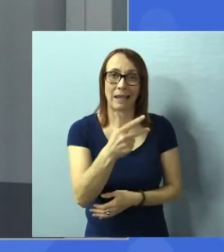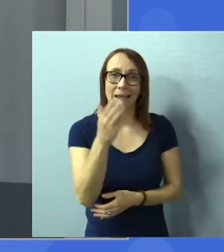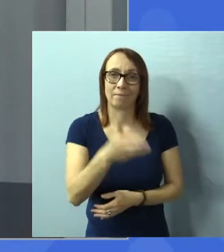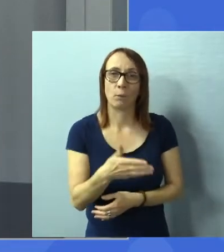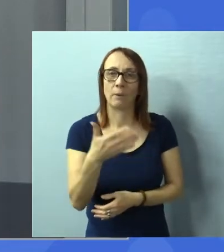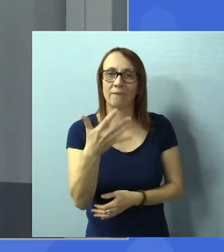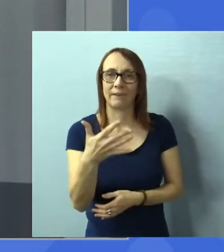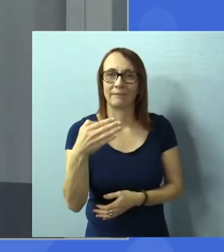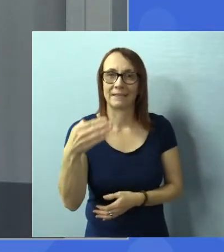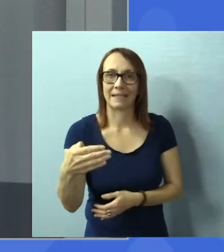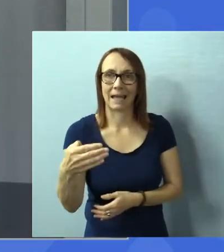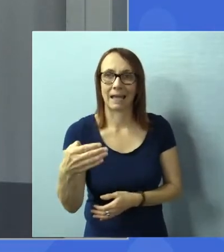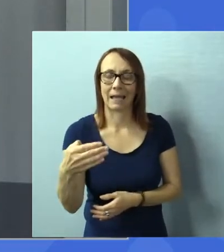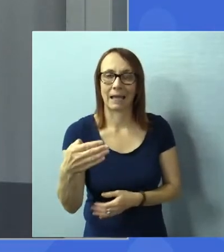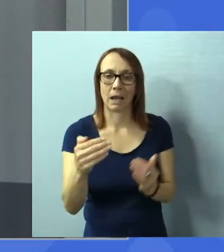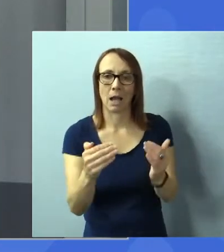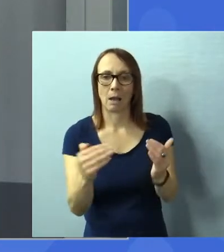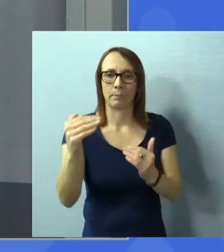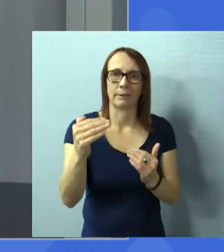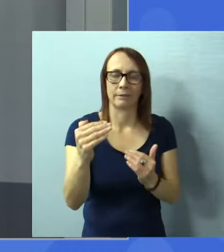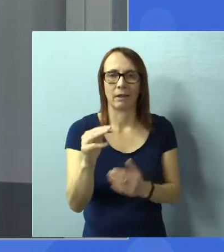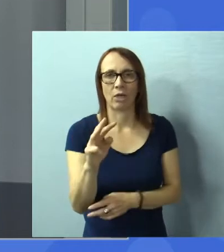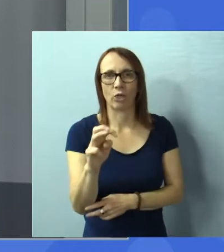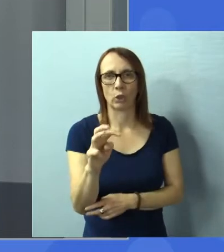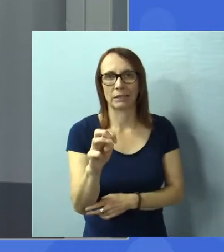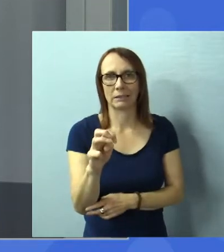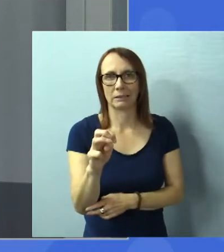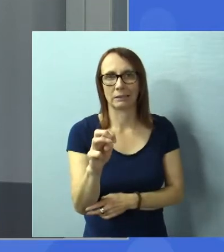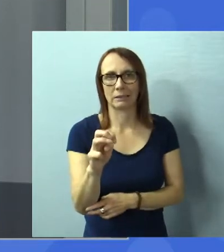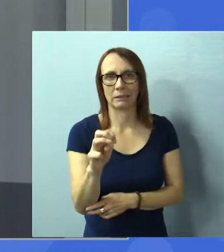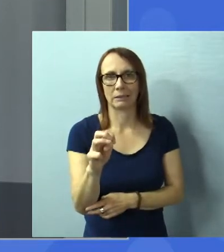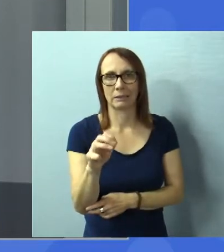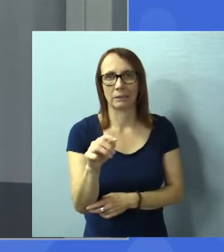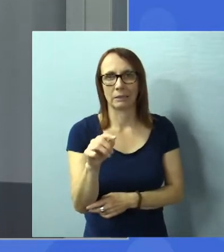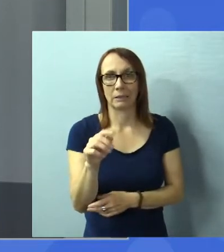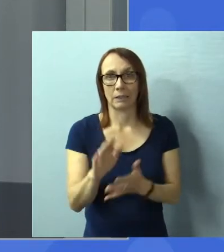that's 13 more than they won in 2017 and it's the third Westminster election in a